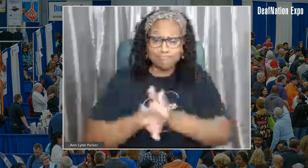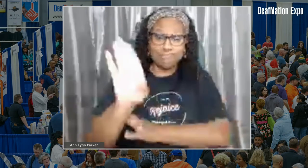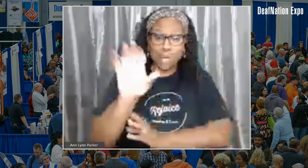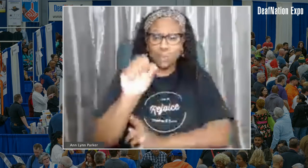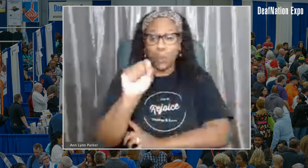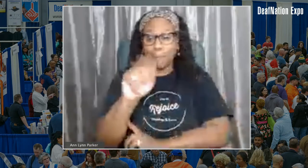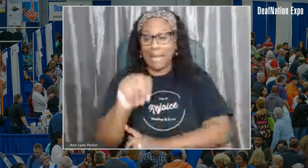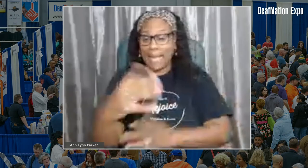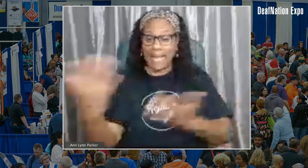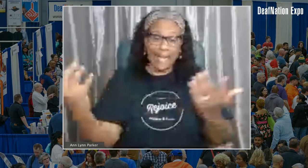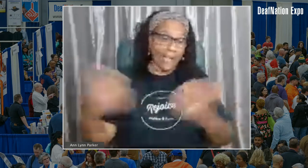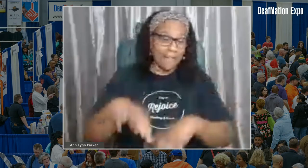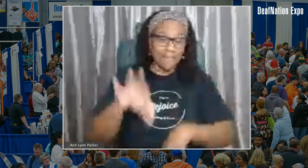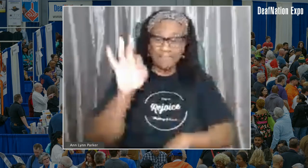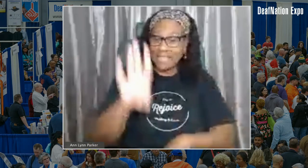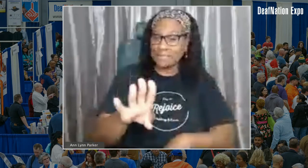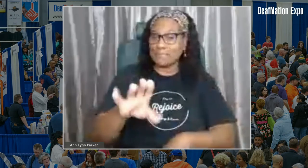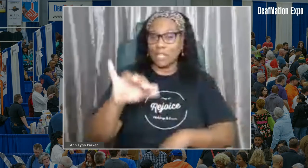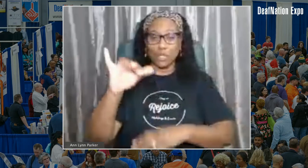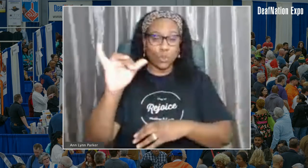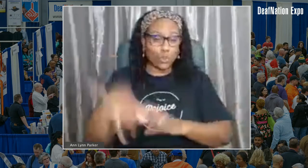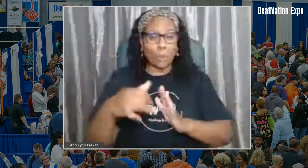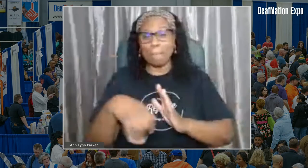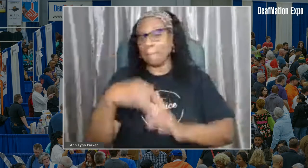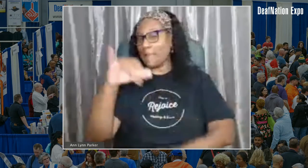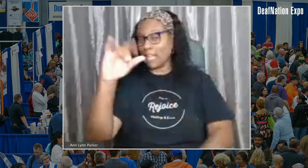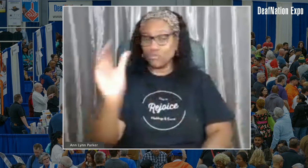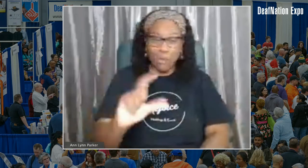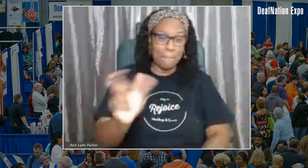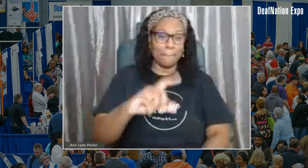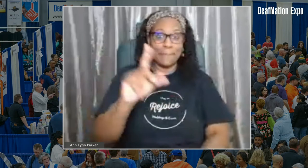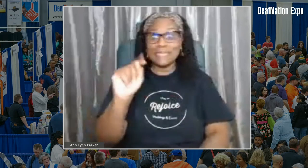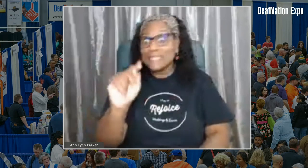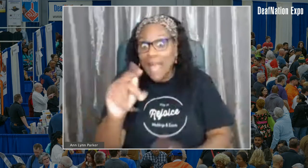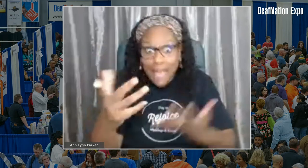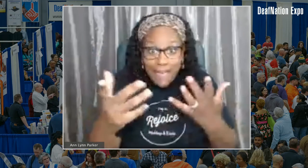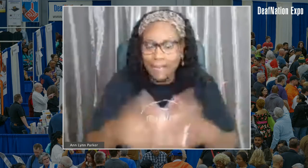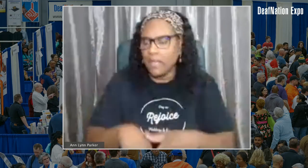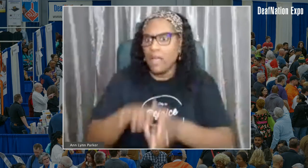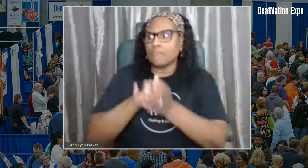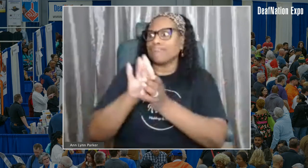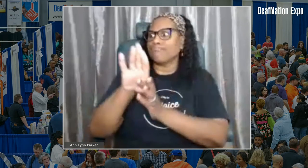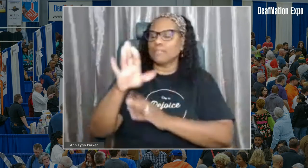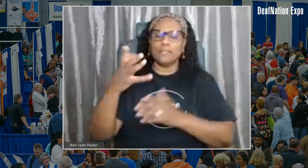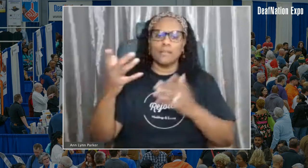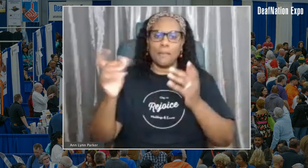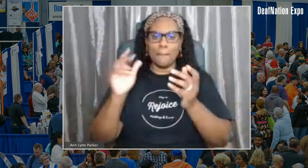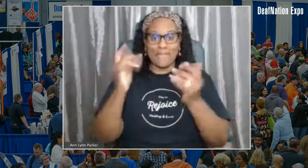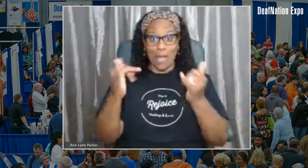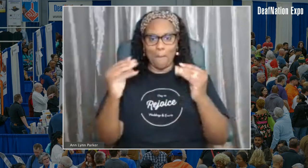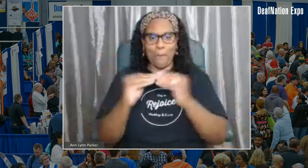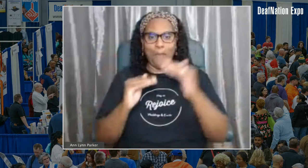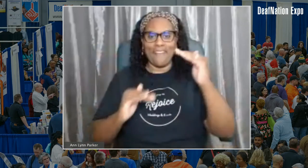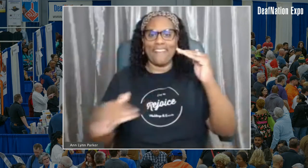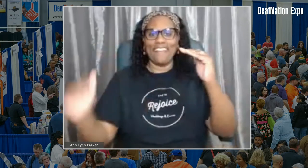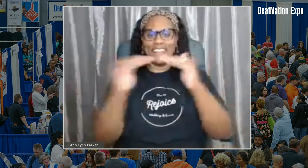advancements like social media, Facebook, Youtube, Instagram, TikTok, and more now things